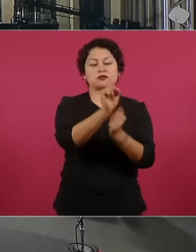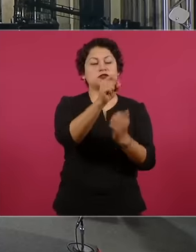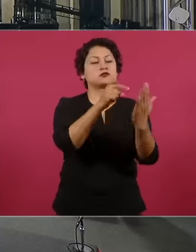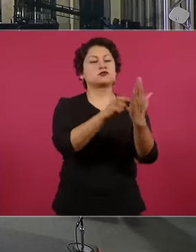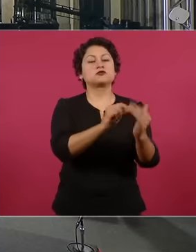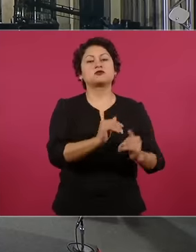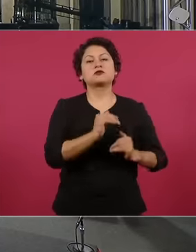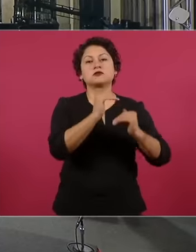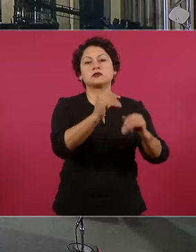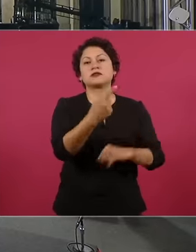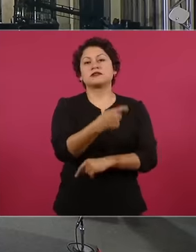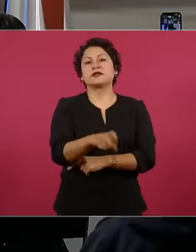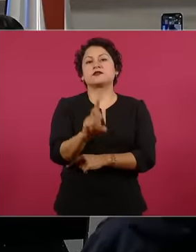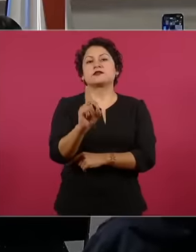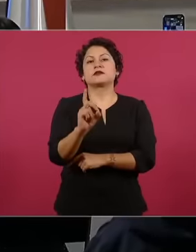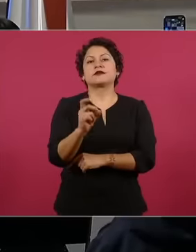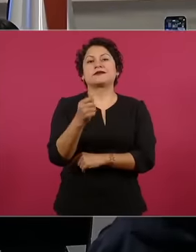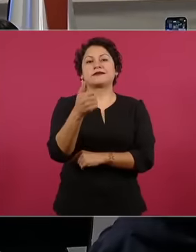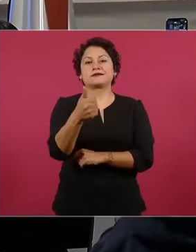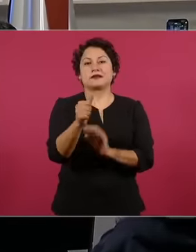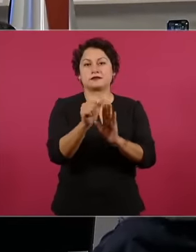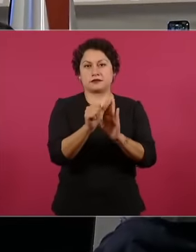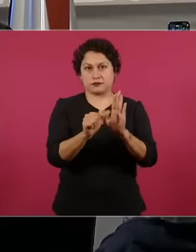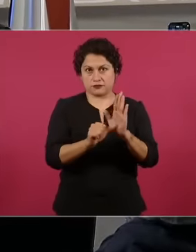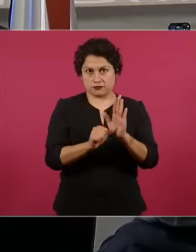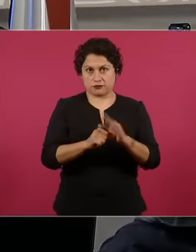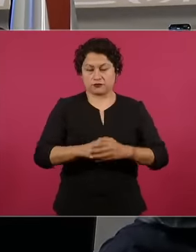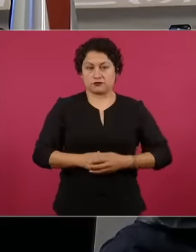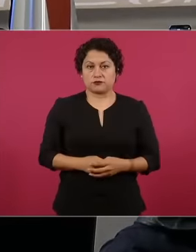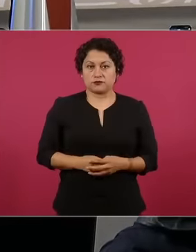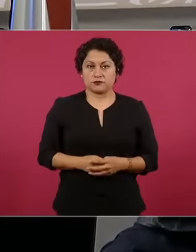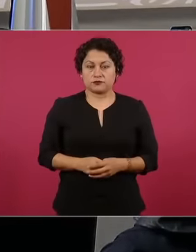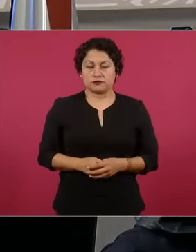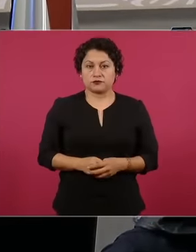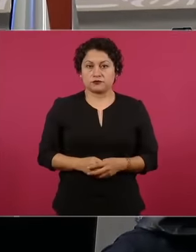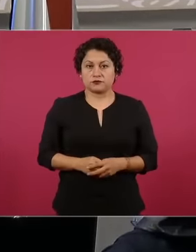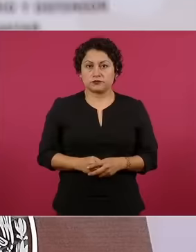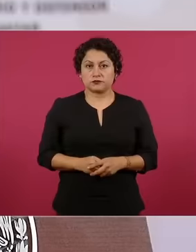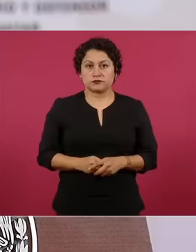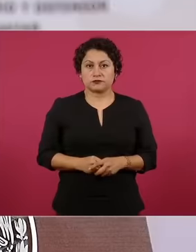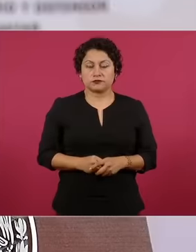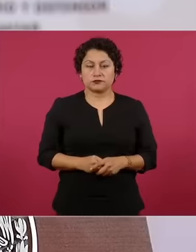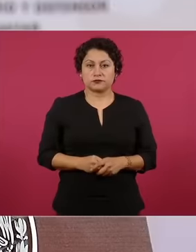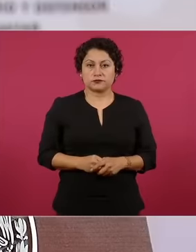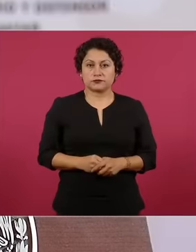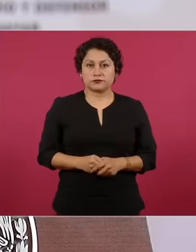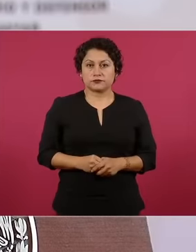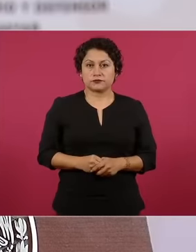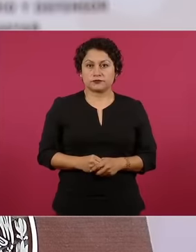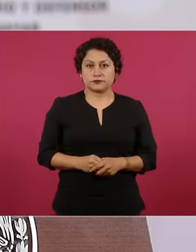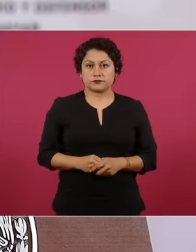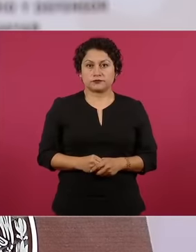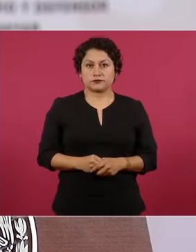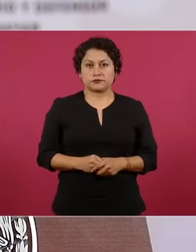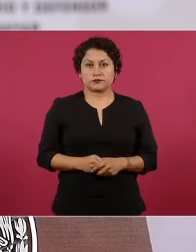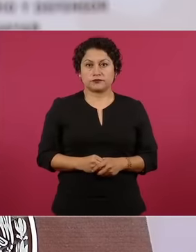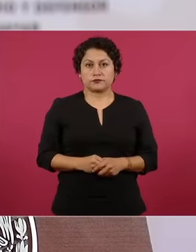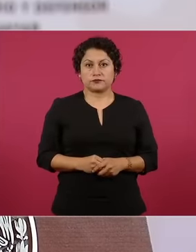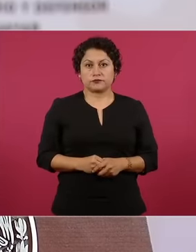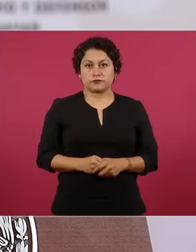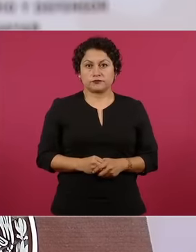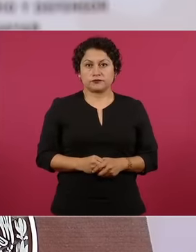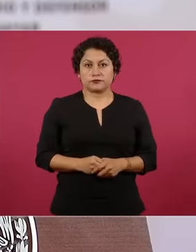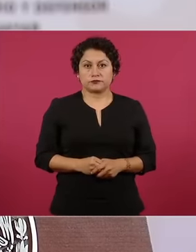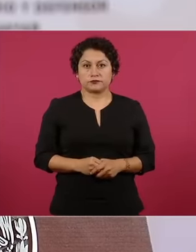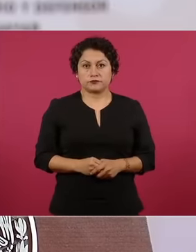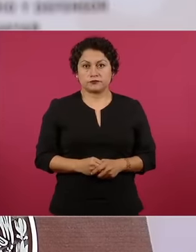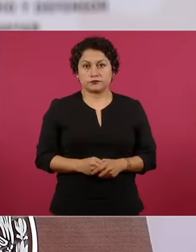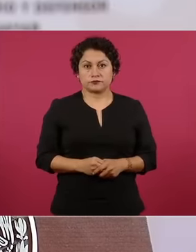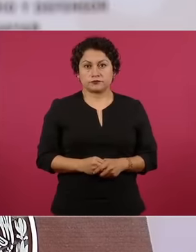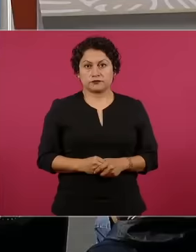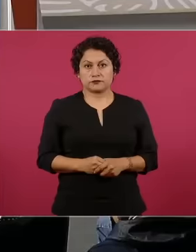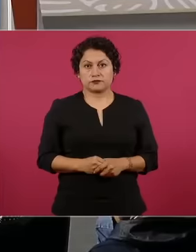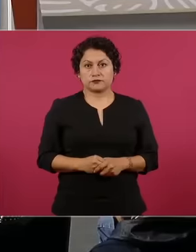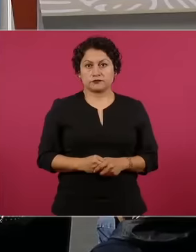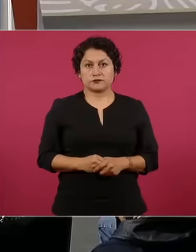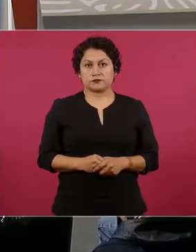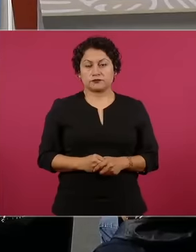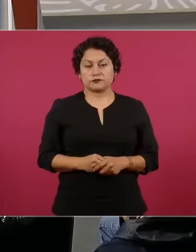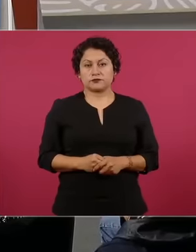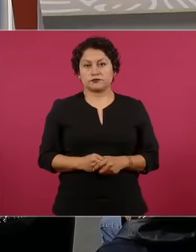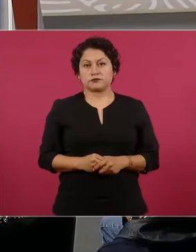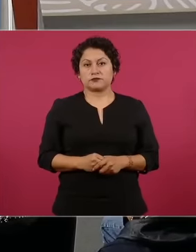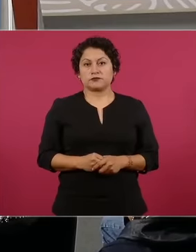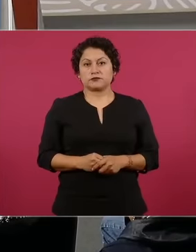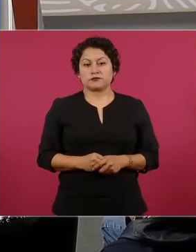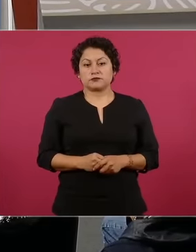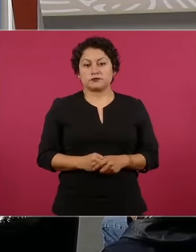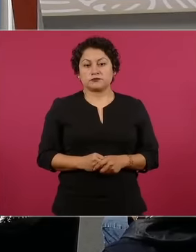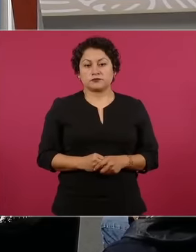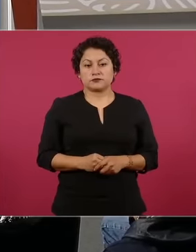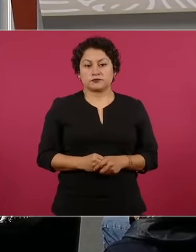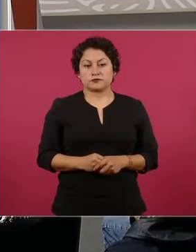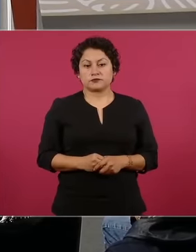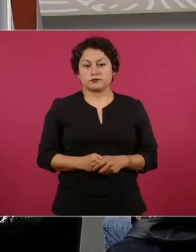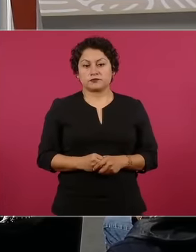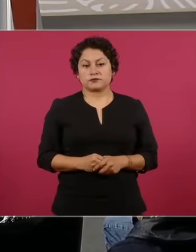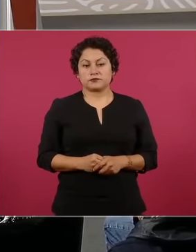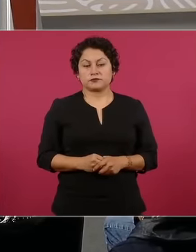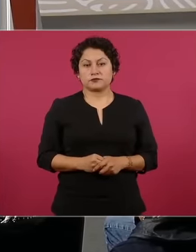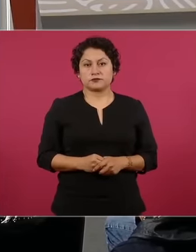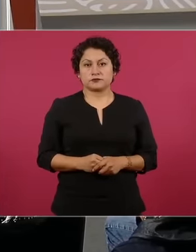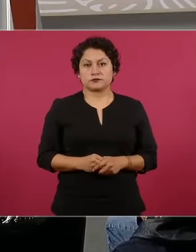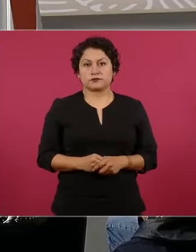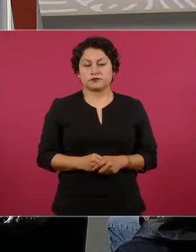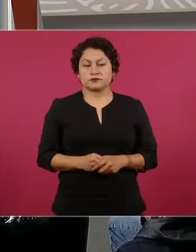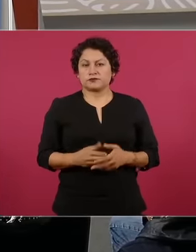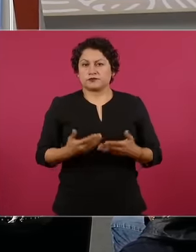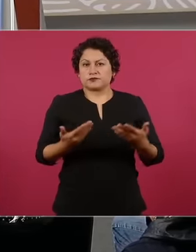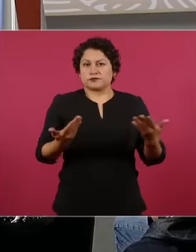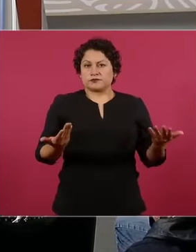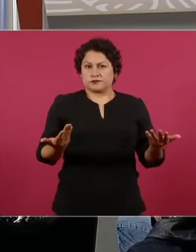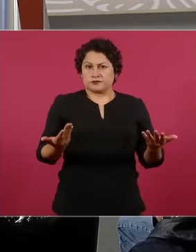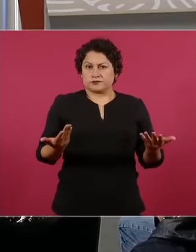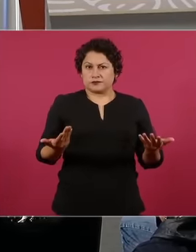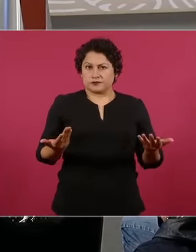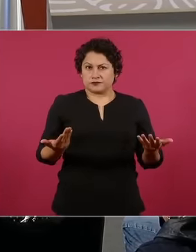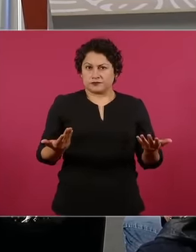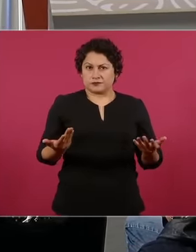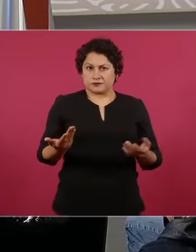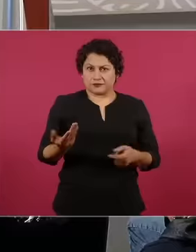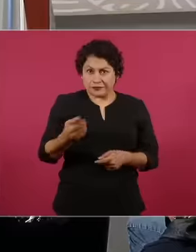the ents This is what they are defending